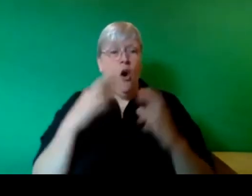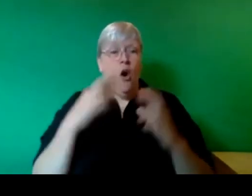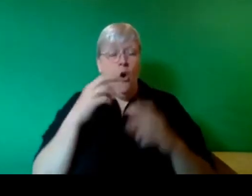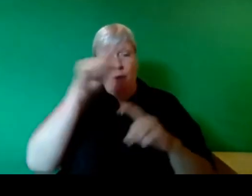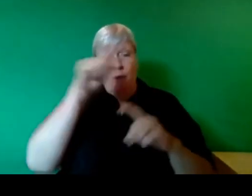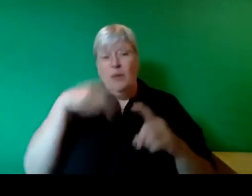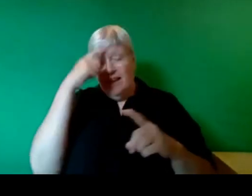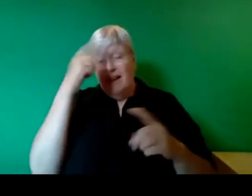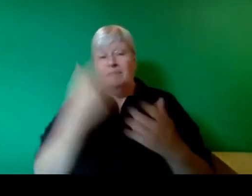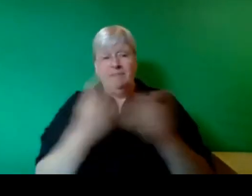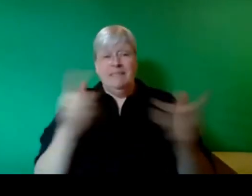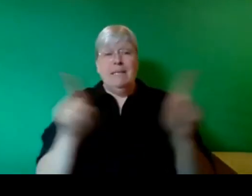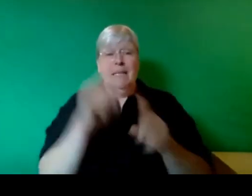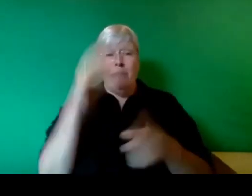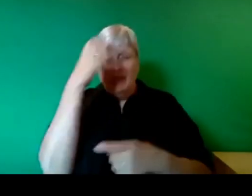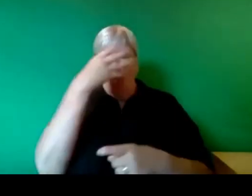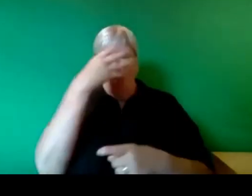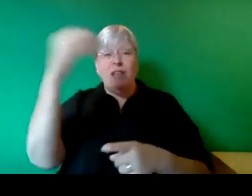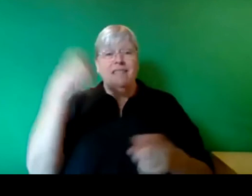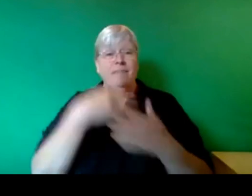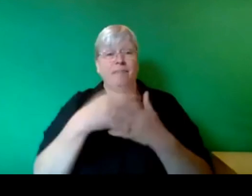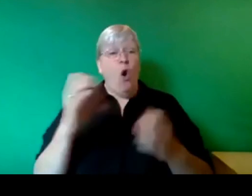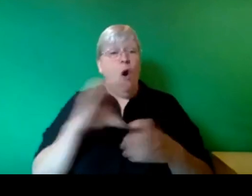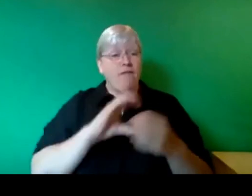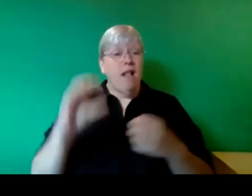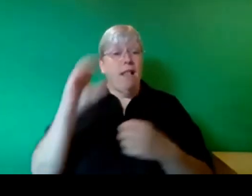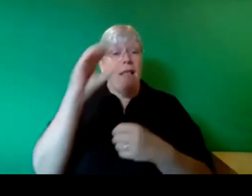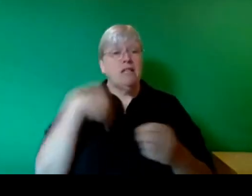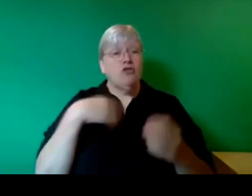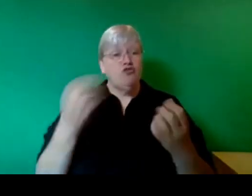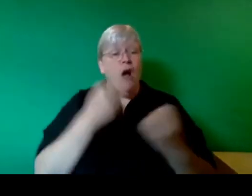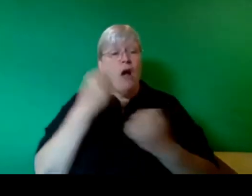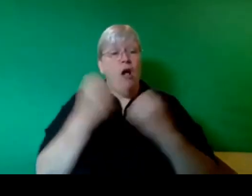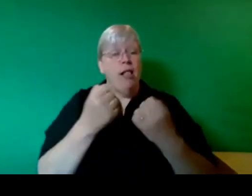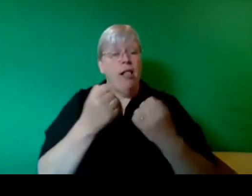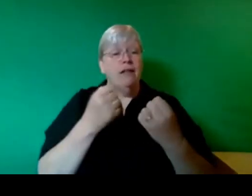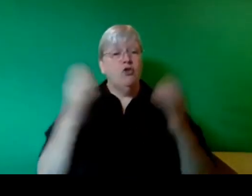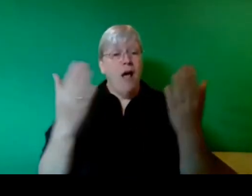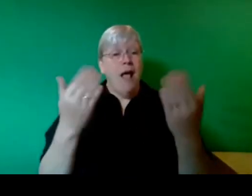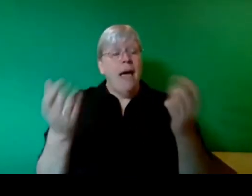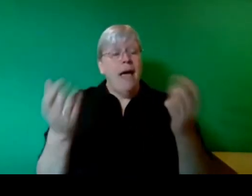struggle into our climate crisis campaigning going forward for the benefit of the planet